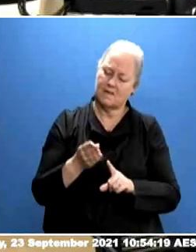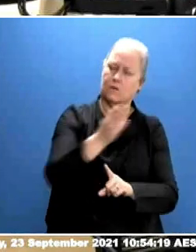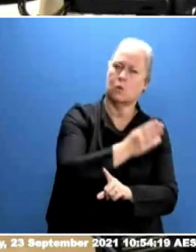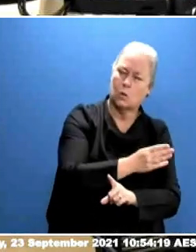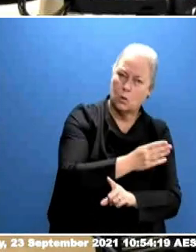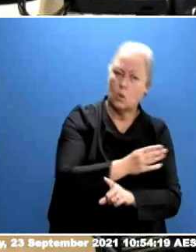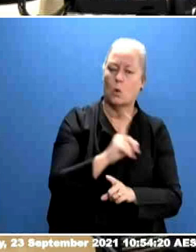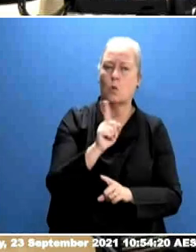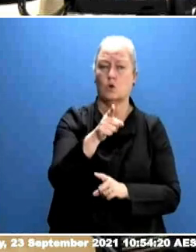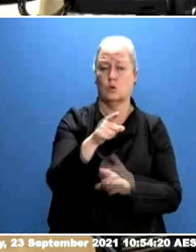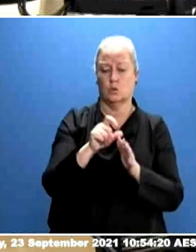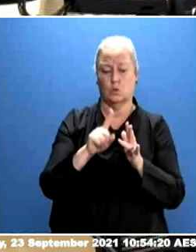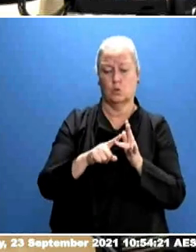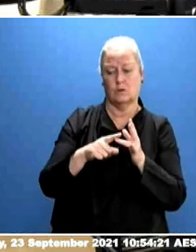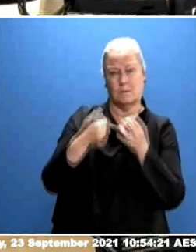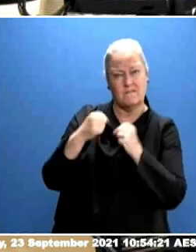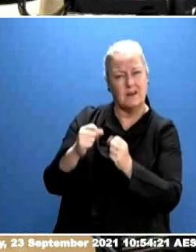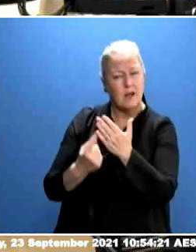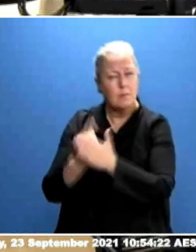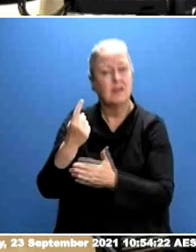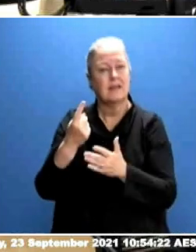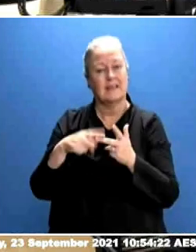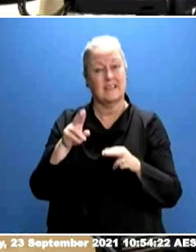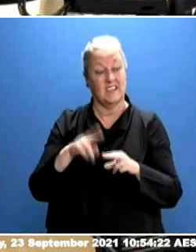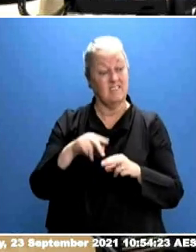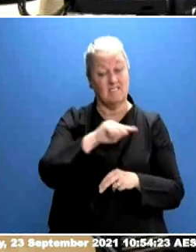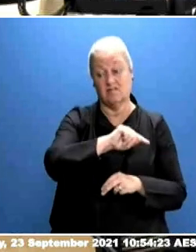and the supports if a child has come in and is being returned?